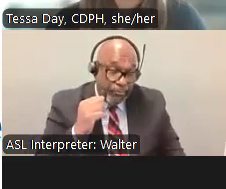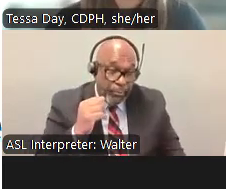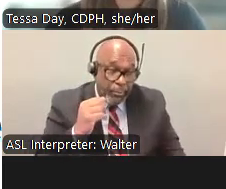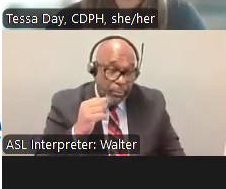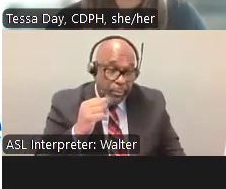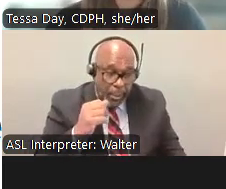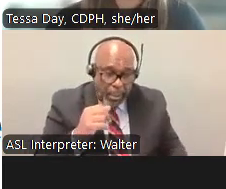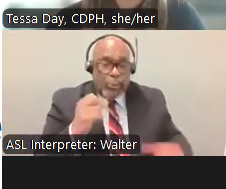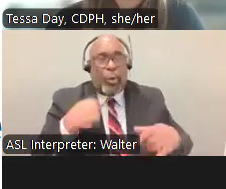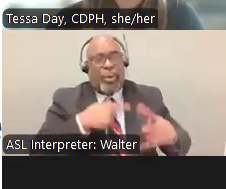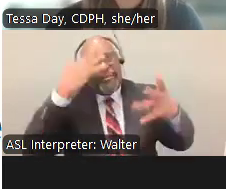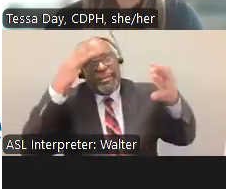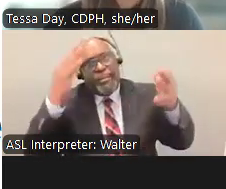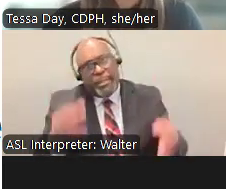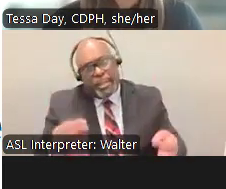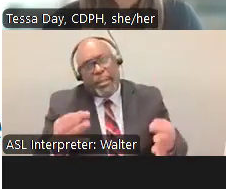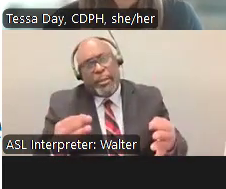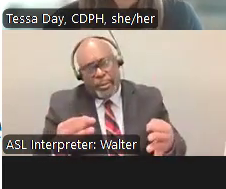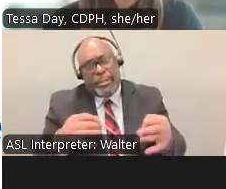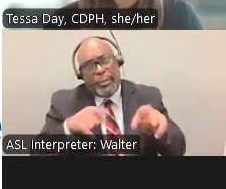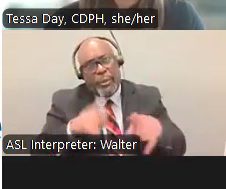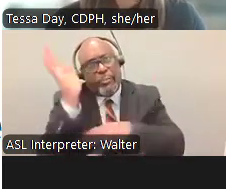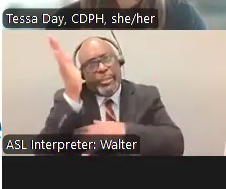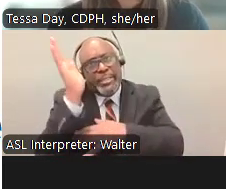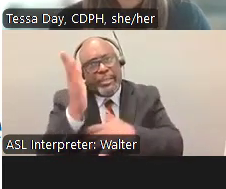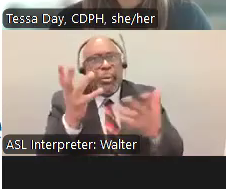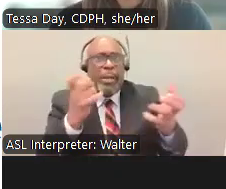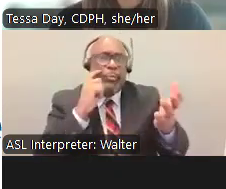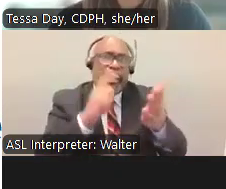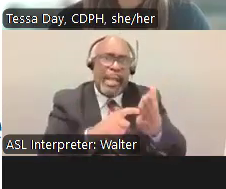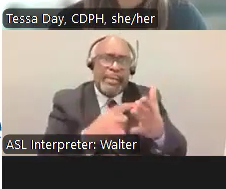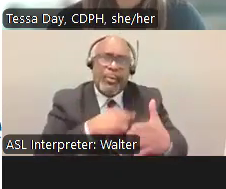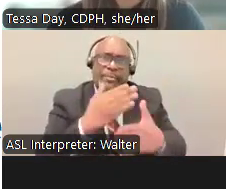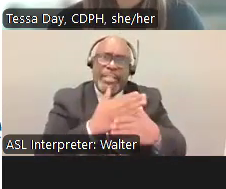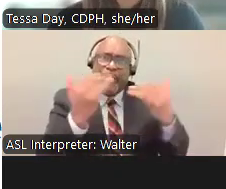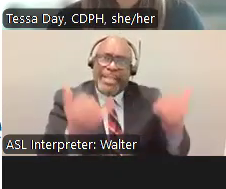13:36:28 to the conclusion of the 13:36:29 presentation, we want to 13:36:30 recognize that what we've shared 13:36:32 today is only part of a much